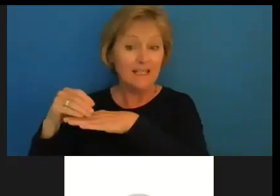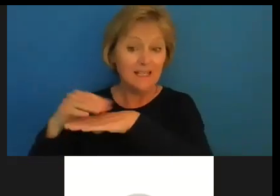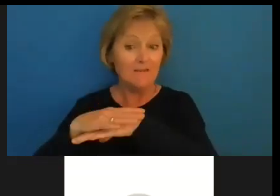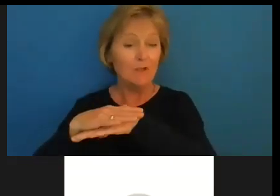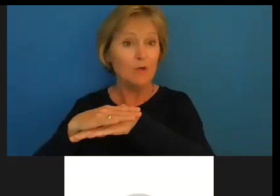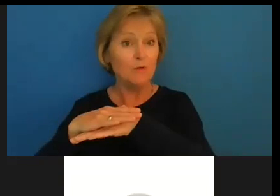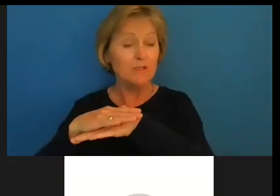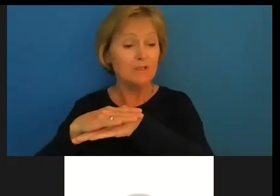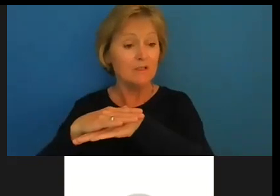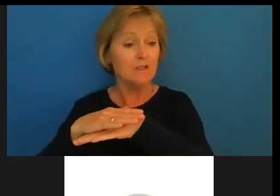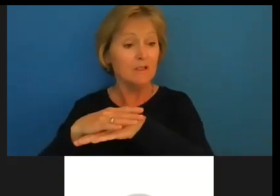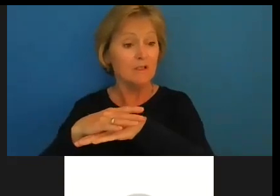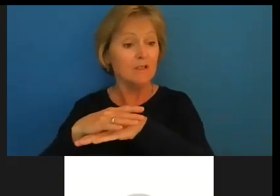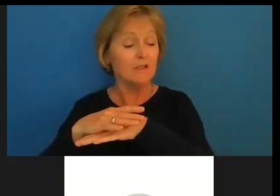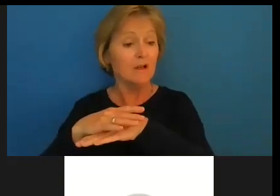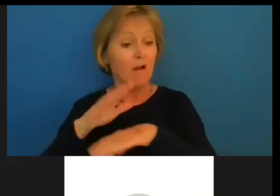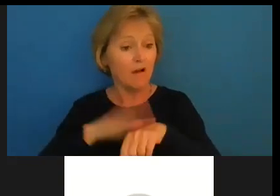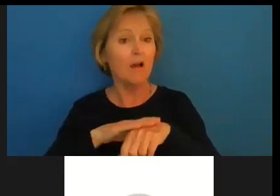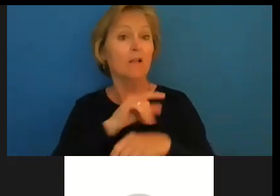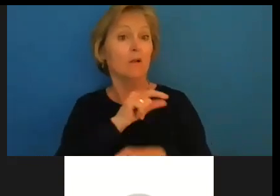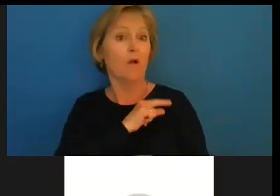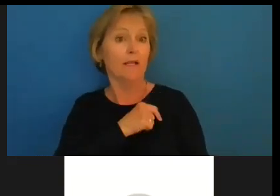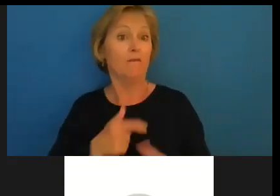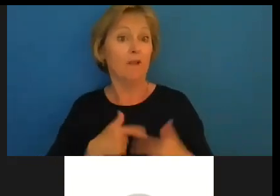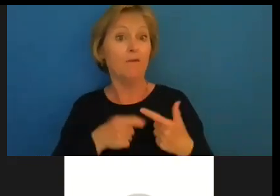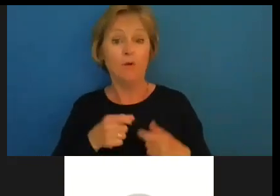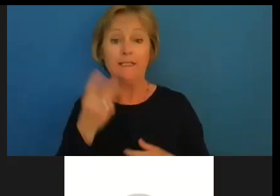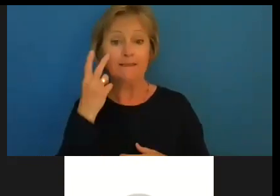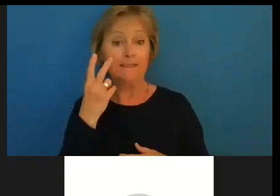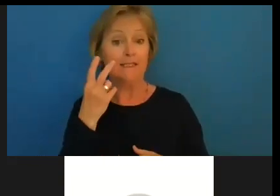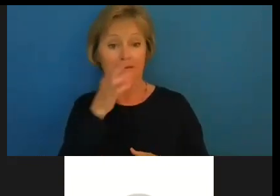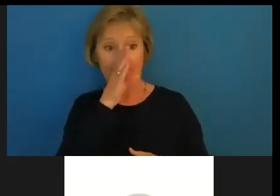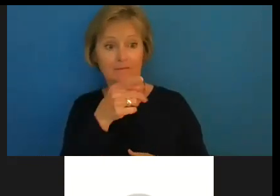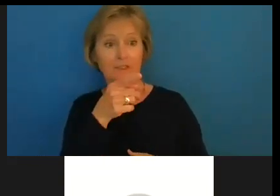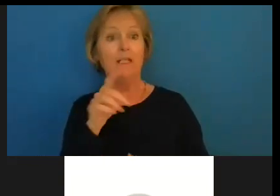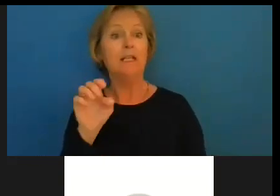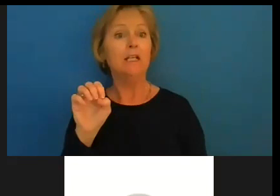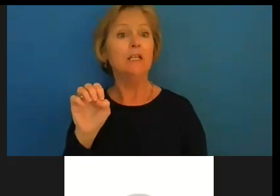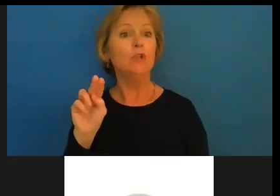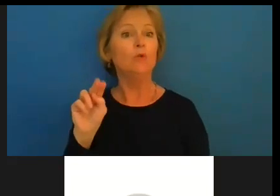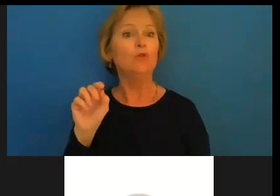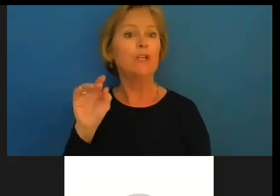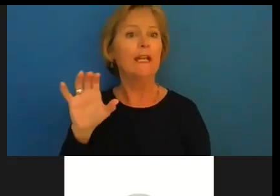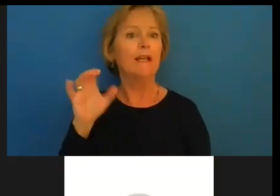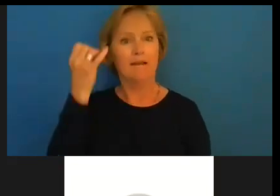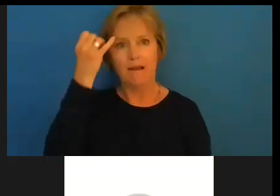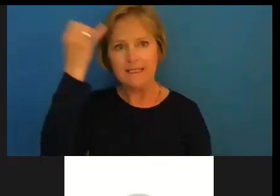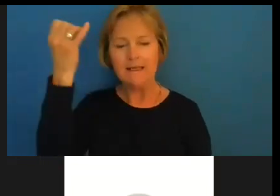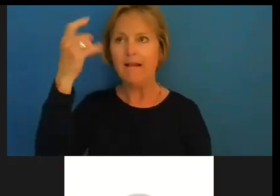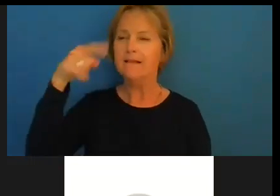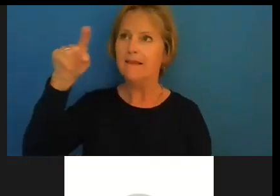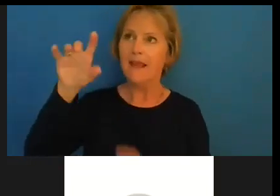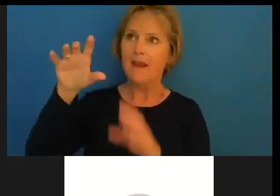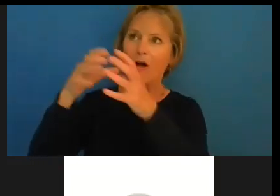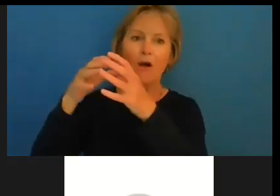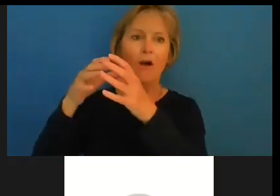of life judgments, I think you can look at Eugenic ideologies and how they are sort of co-constructing different